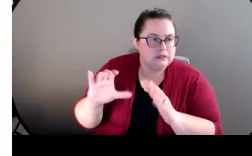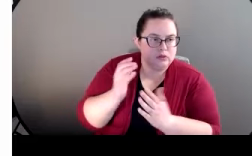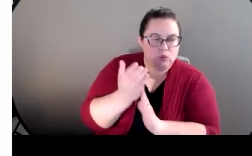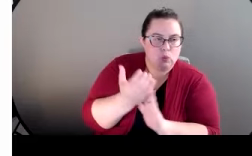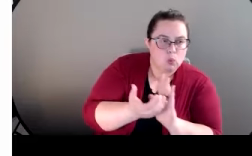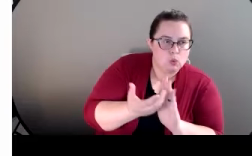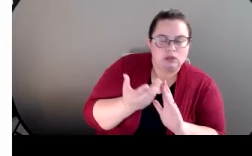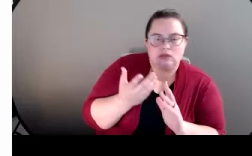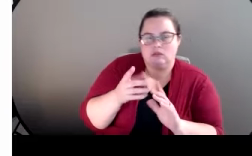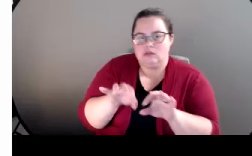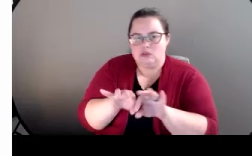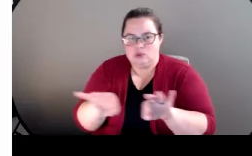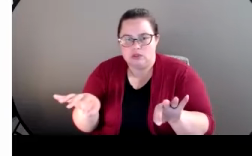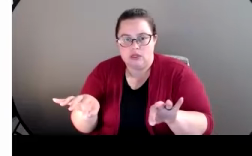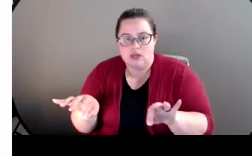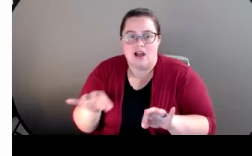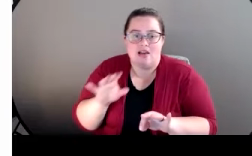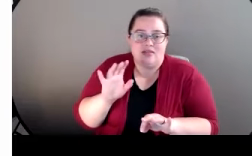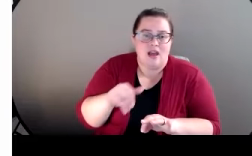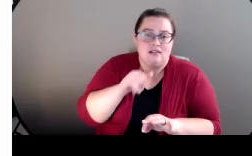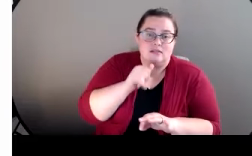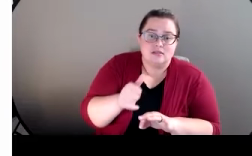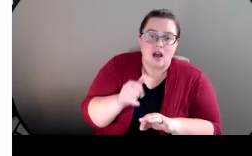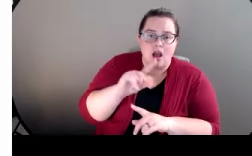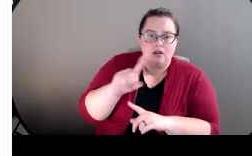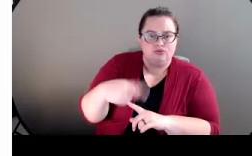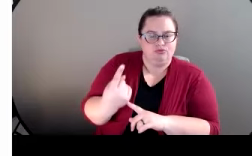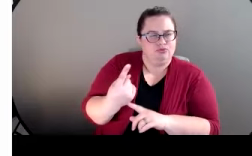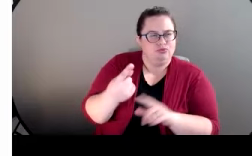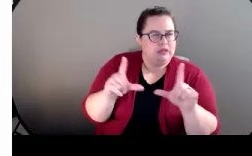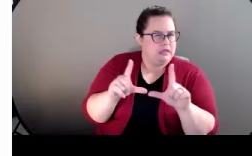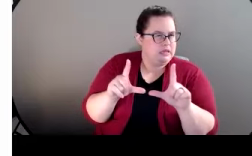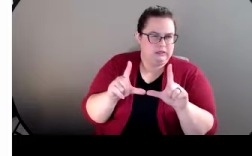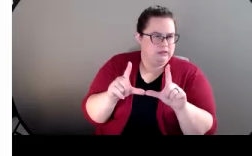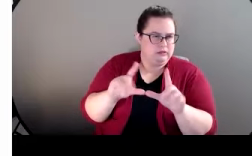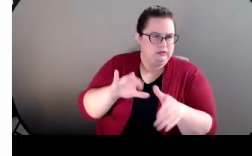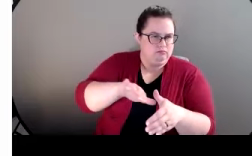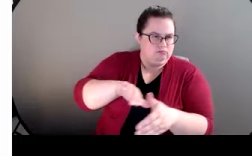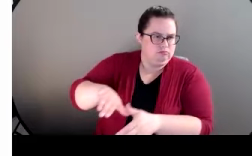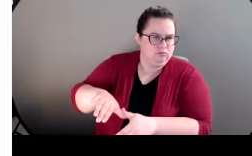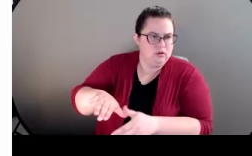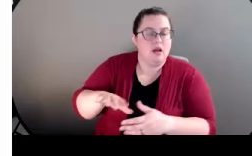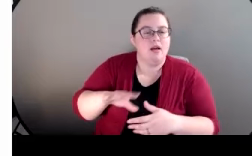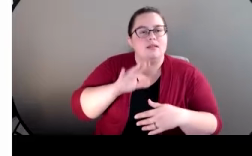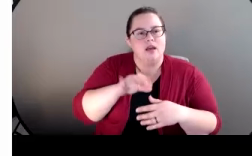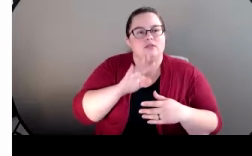And that's not necessarily talking about the license. What it's talking about is the cost to students.